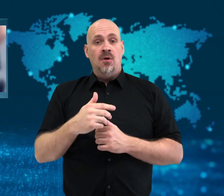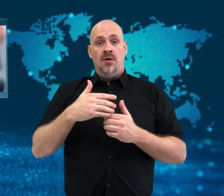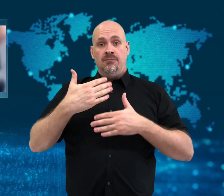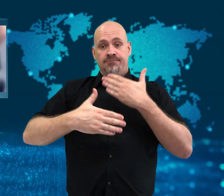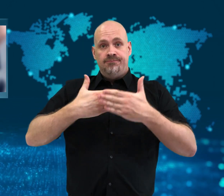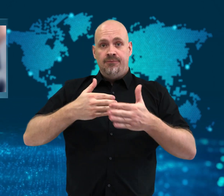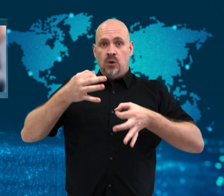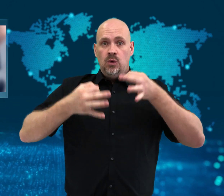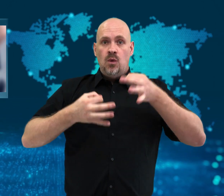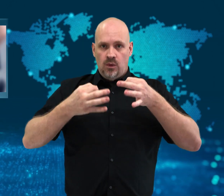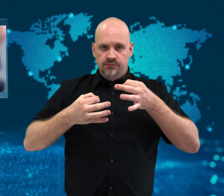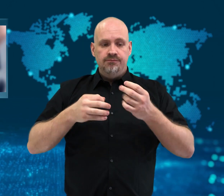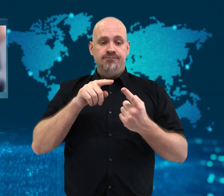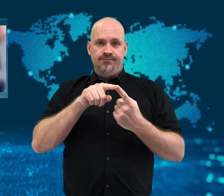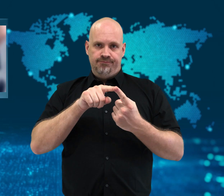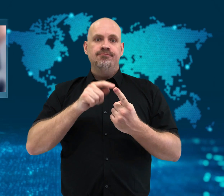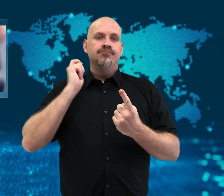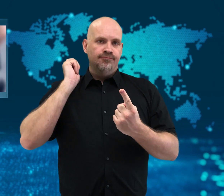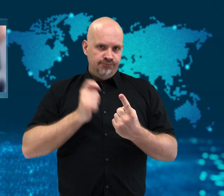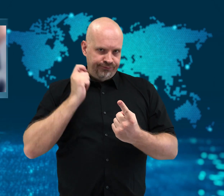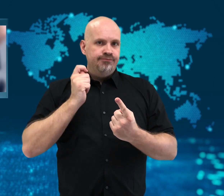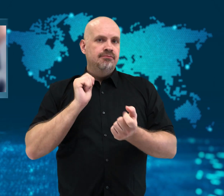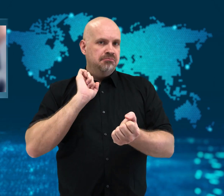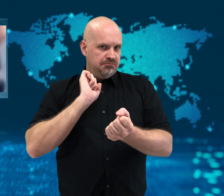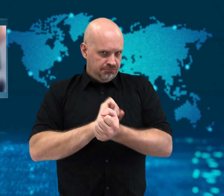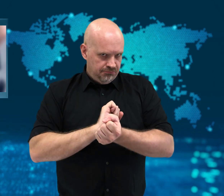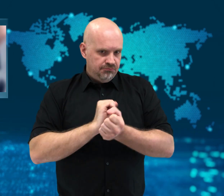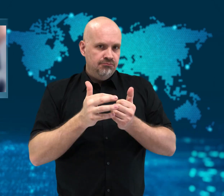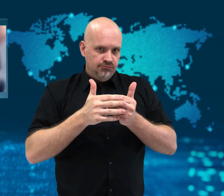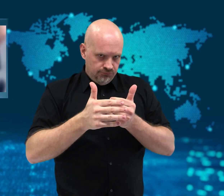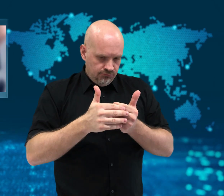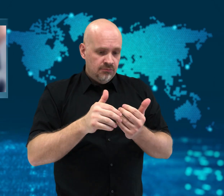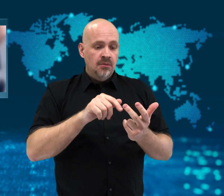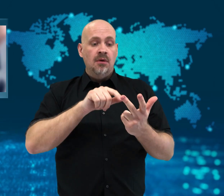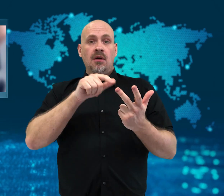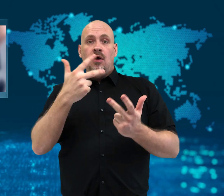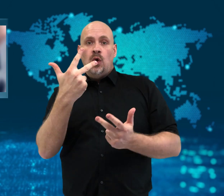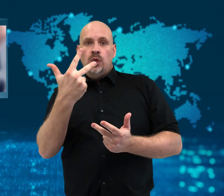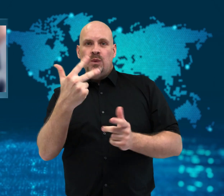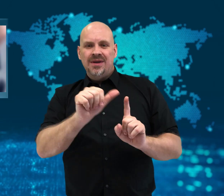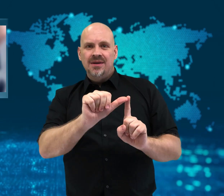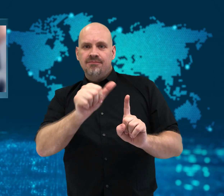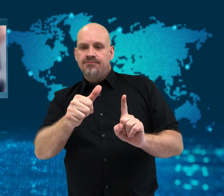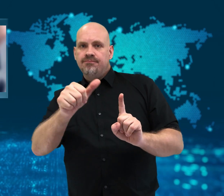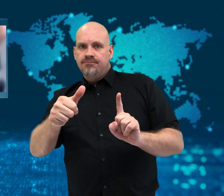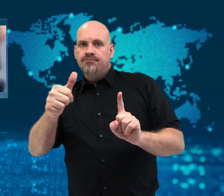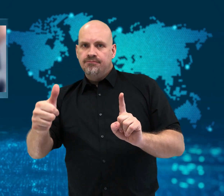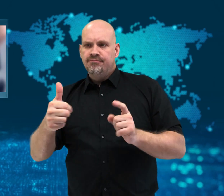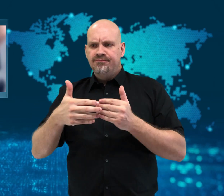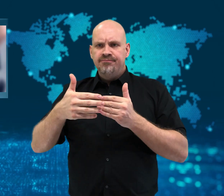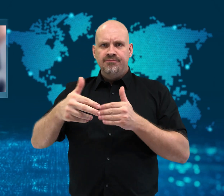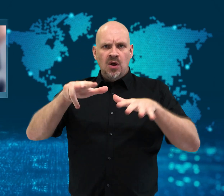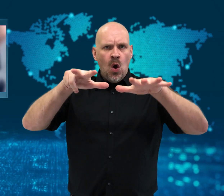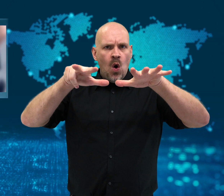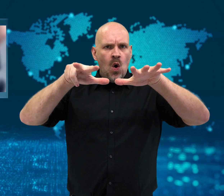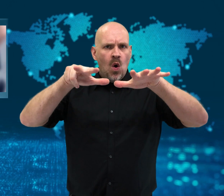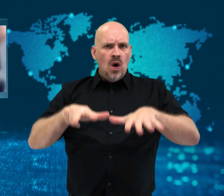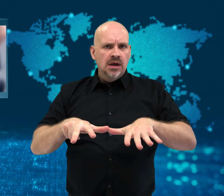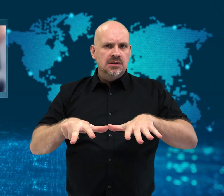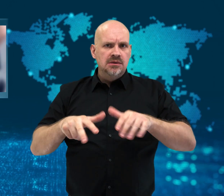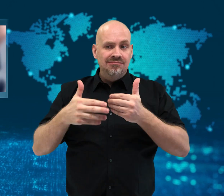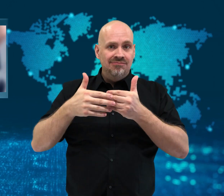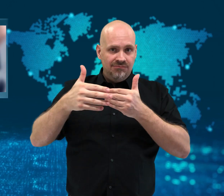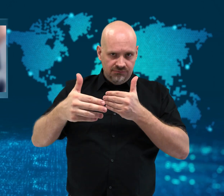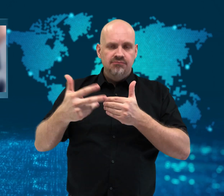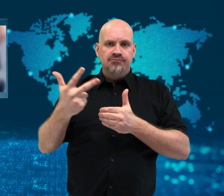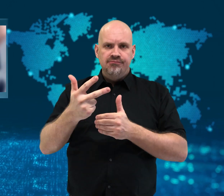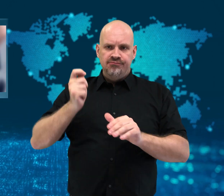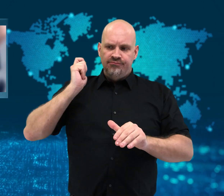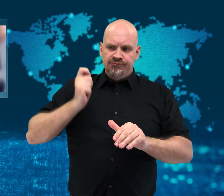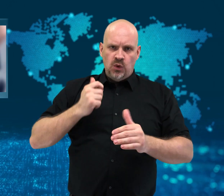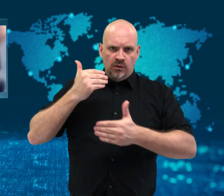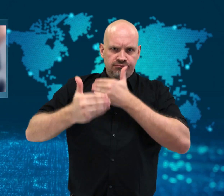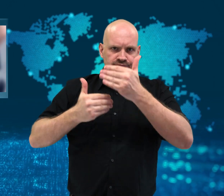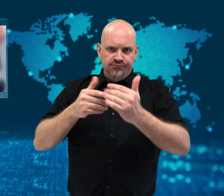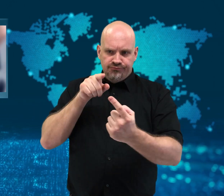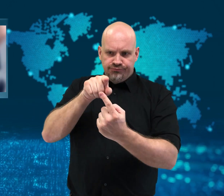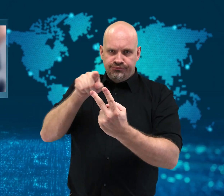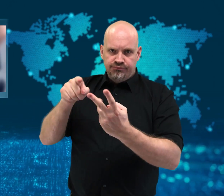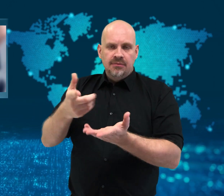The three other officers will face trial on charges of aiding and